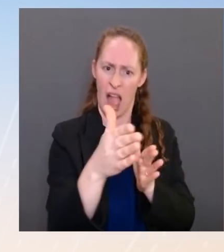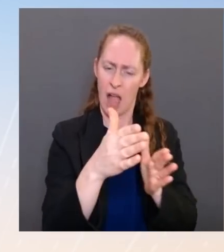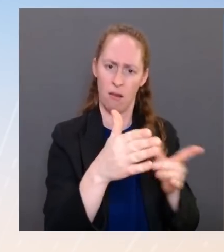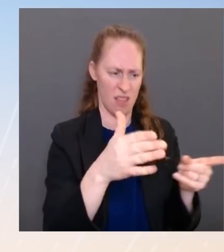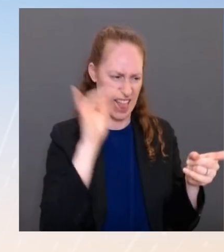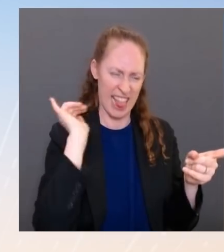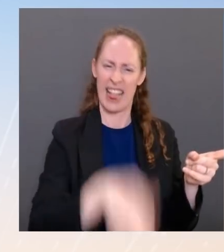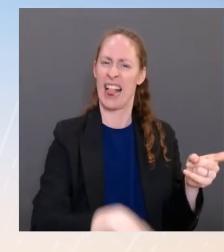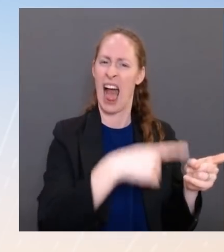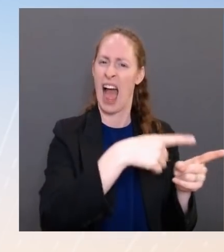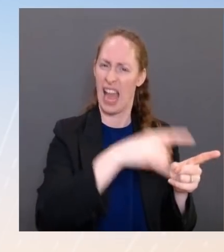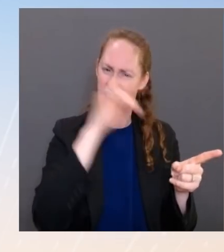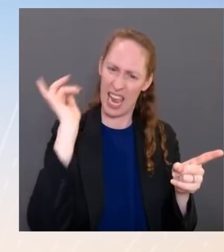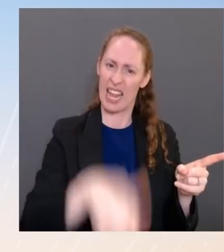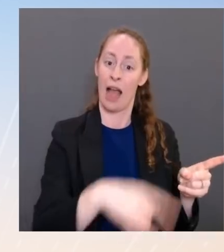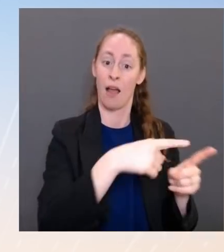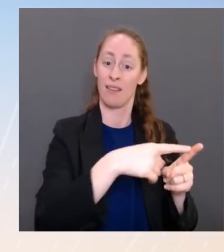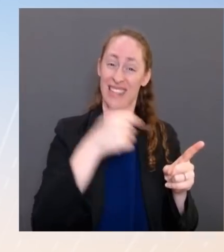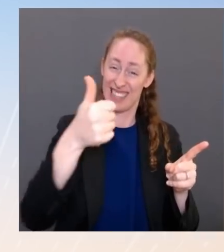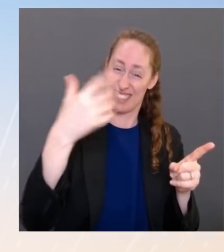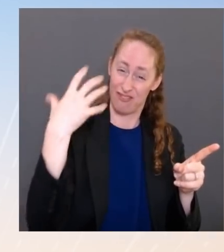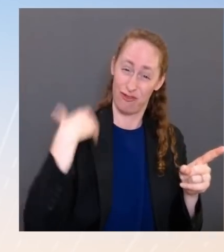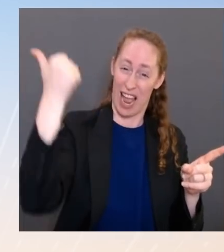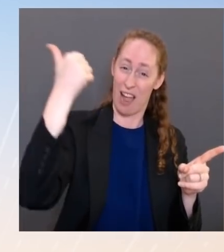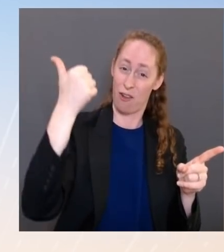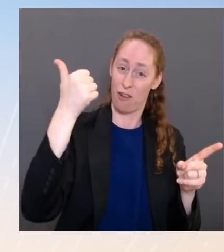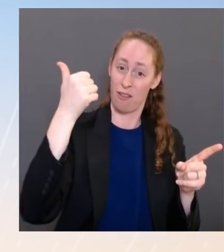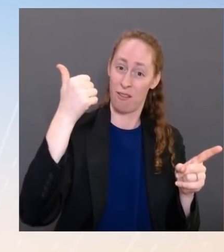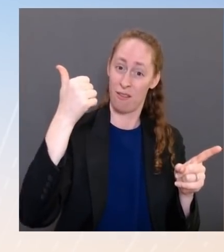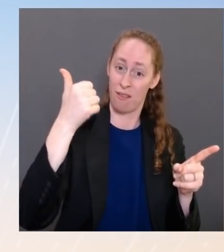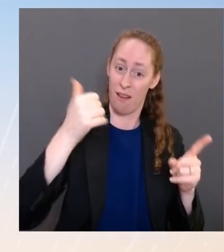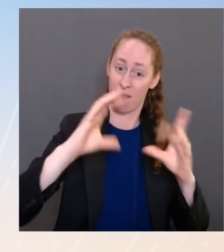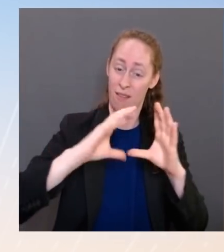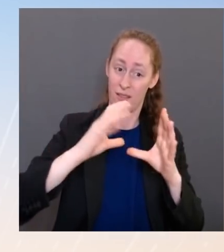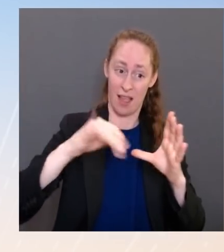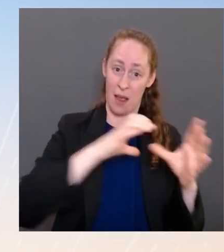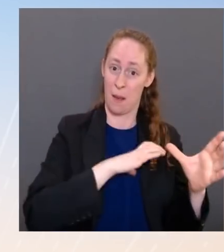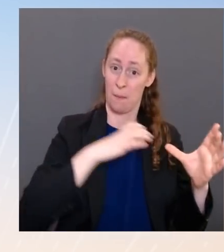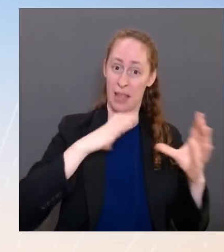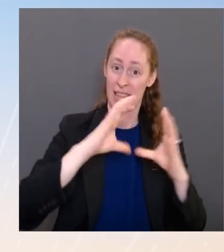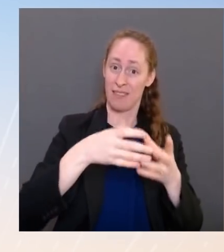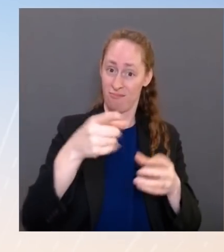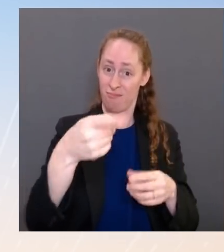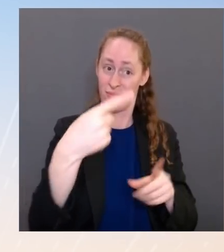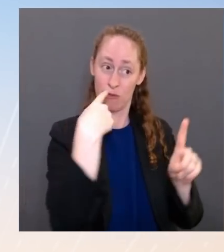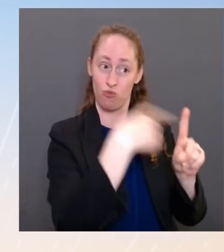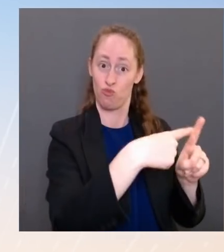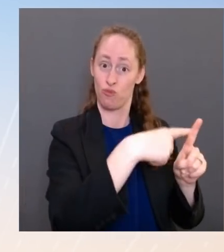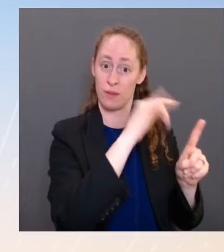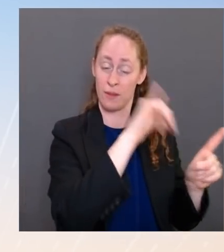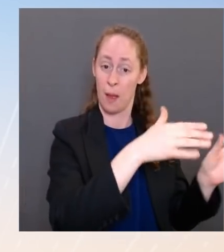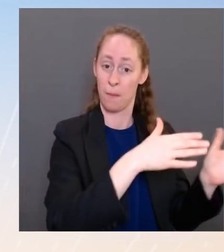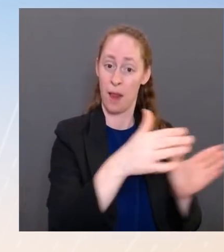Rick Scott is not a random senator. He is literally in charge of winning back the Senate for Republicans and what the plan is.